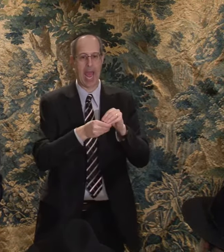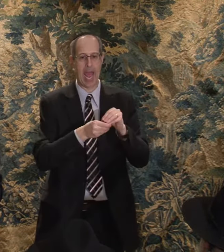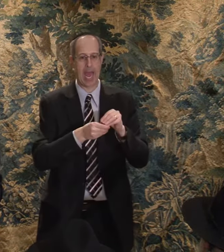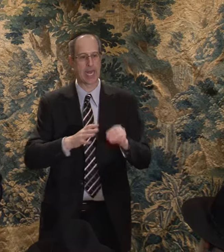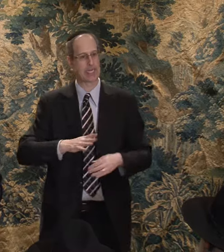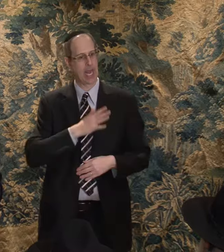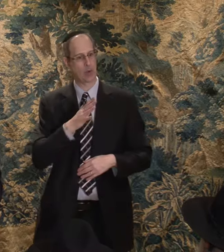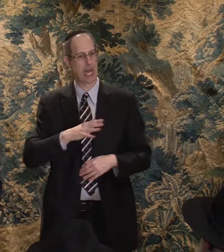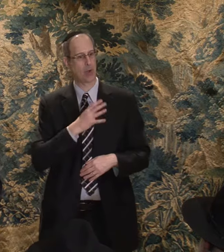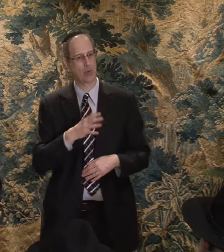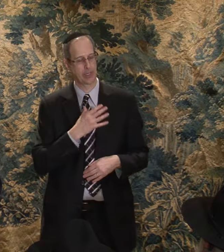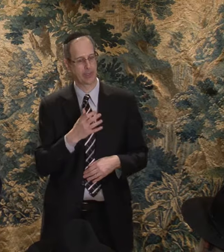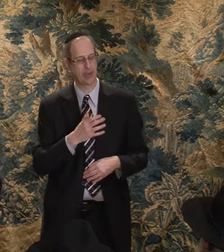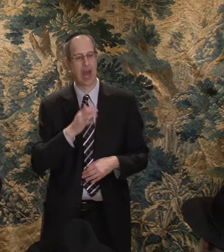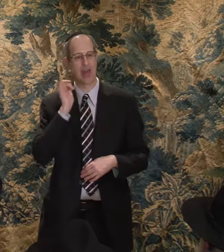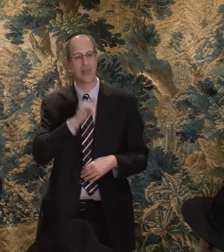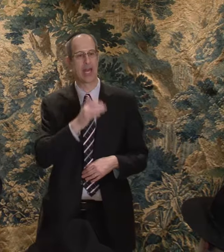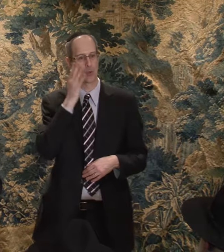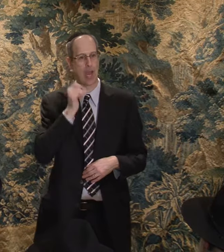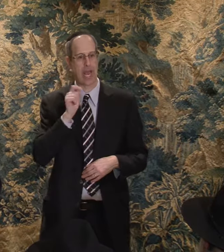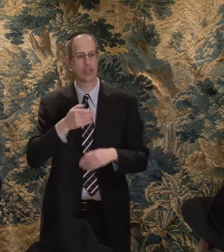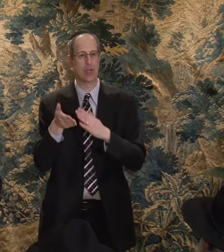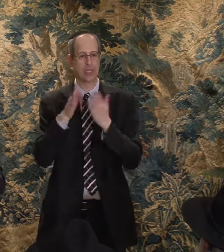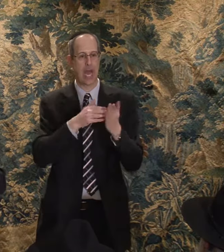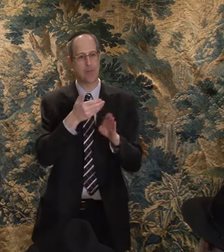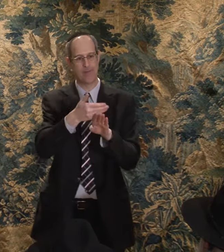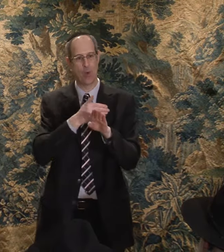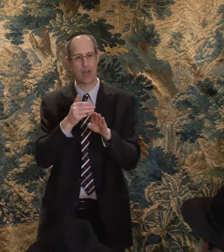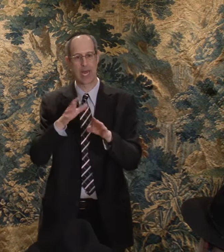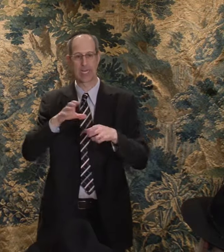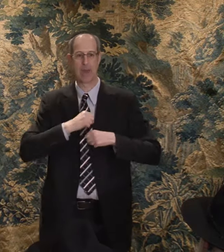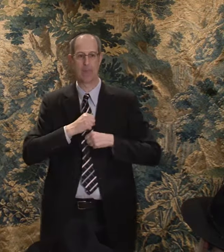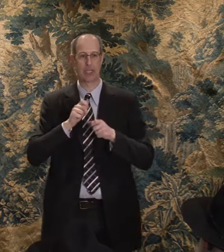that's why they had to die before couple of cetera because they could